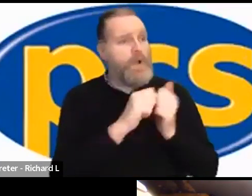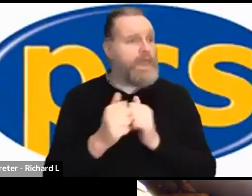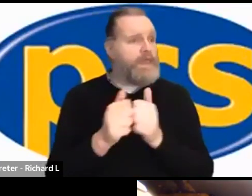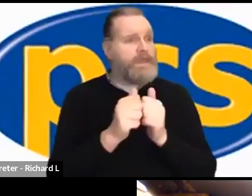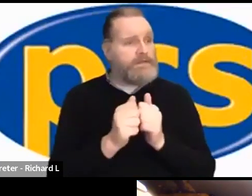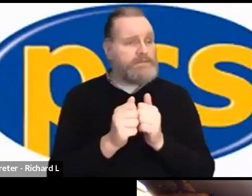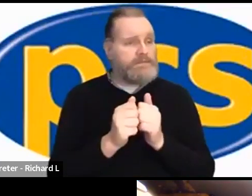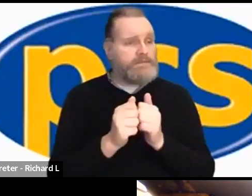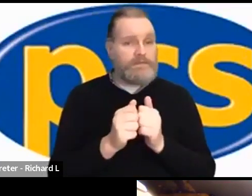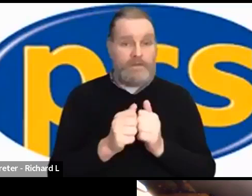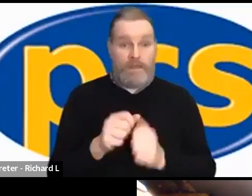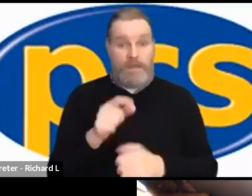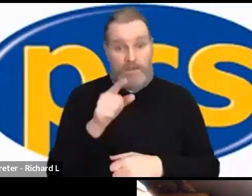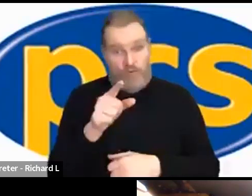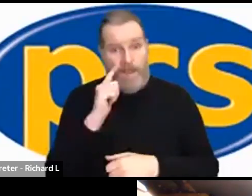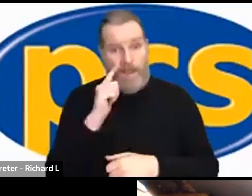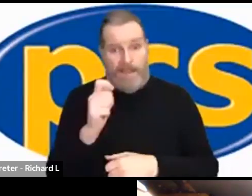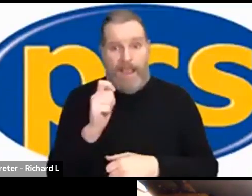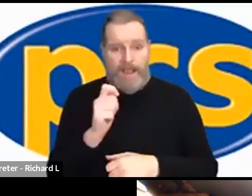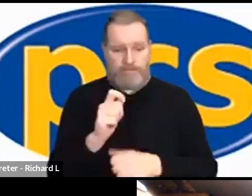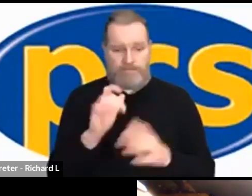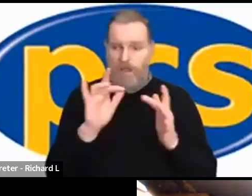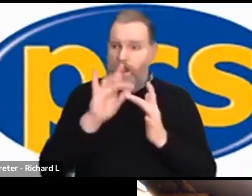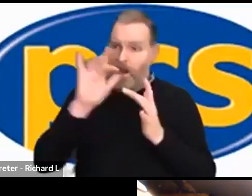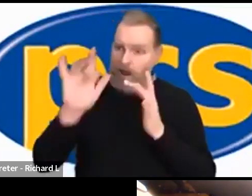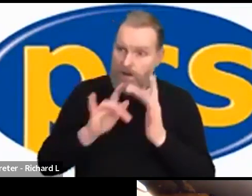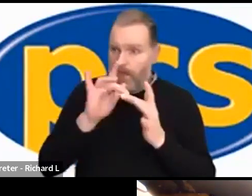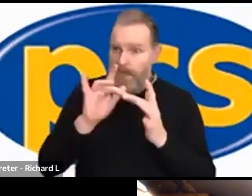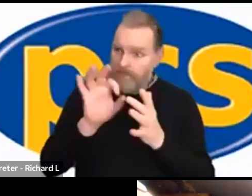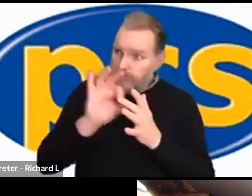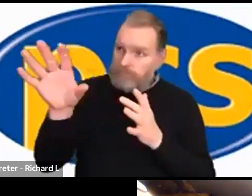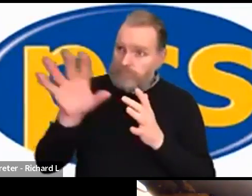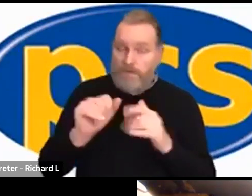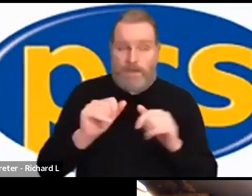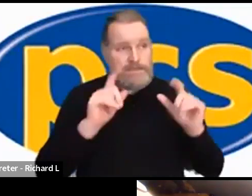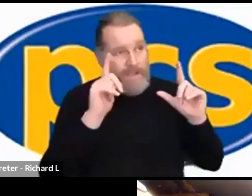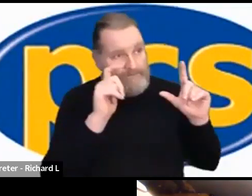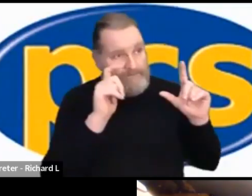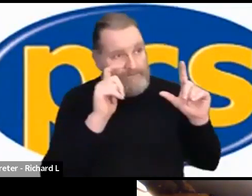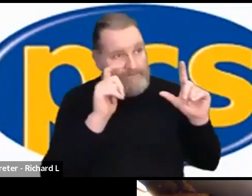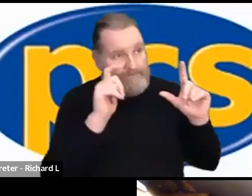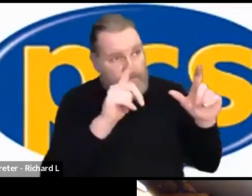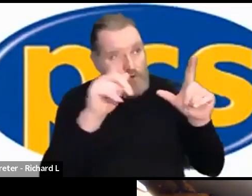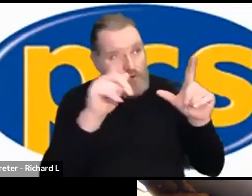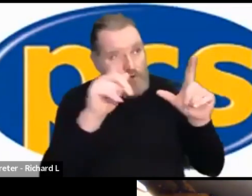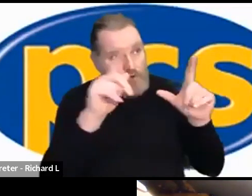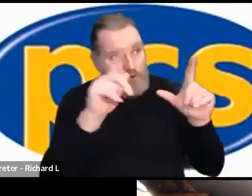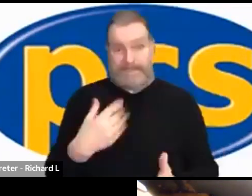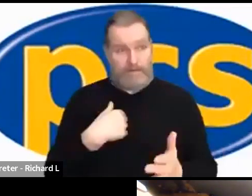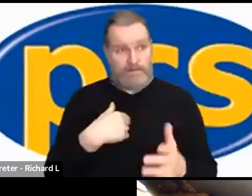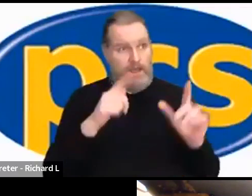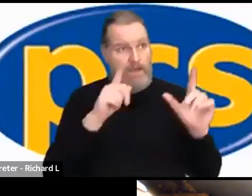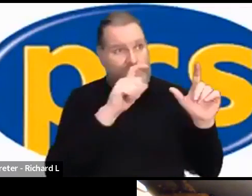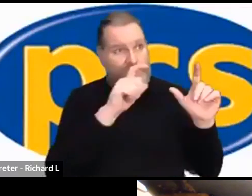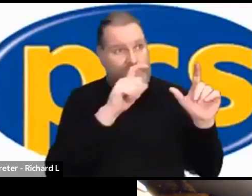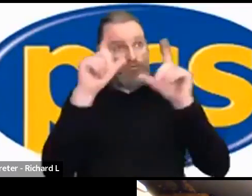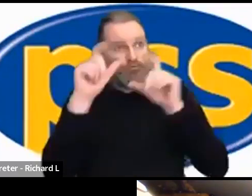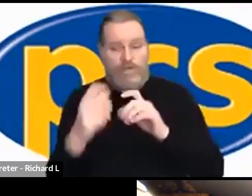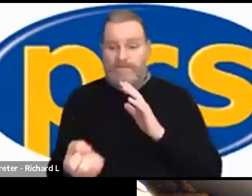've set up 've set up a system where anyone who's having a picket line and log on and tell icket blank and log on and tell us blank and log on and tell us. And we're asking people to take photos to send in